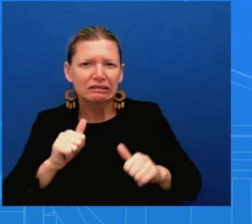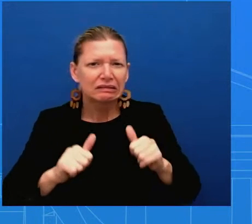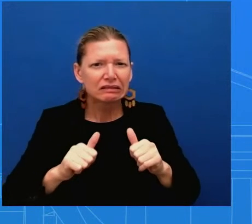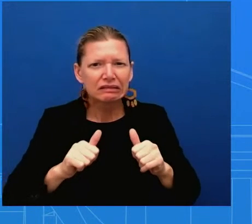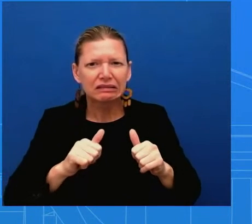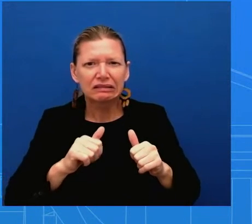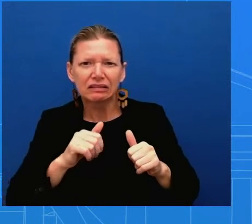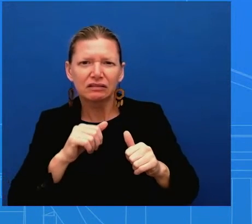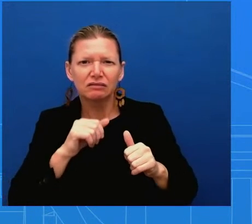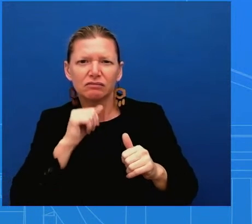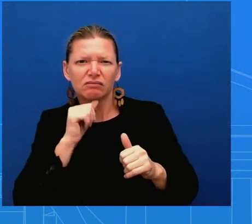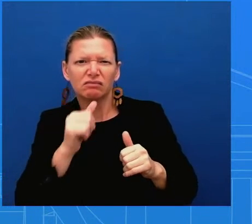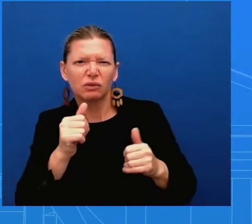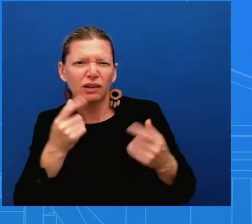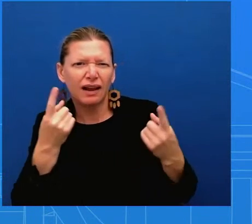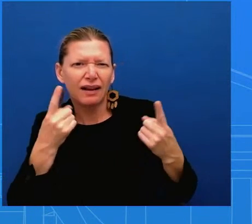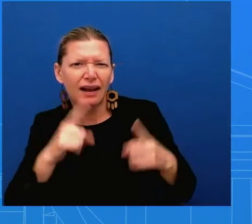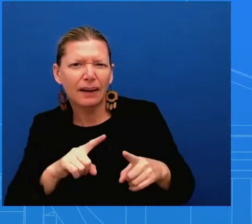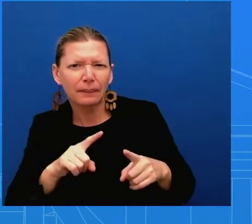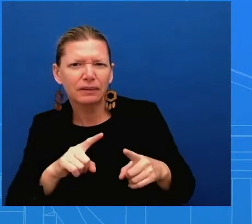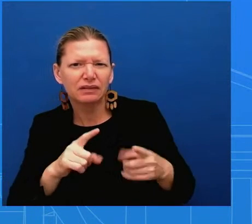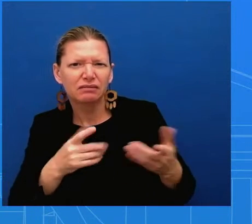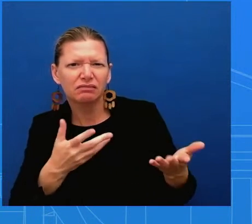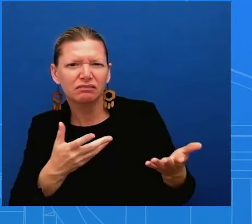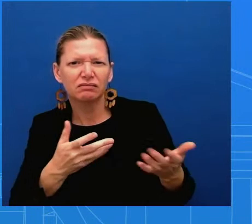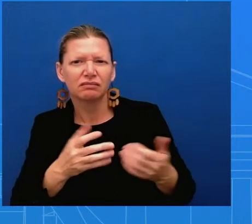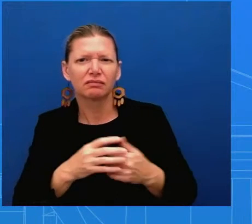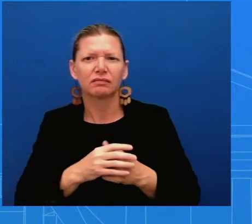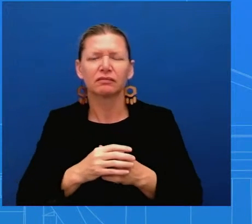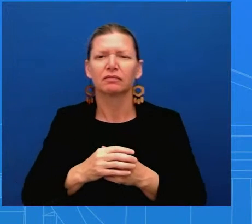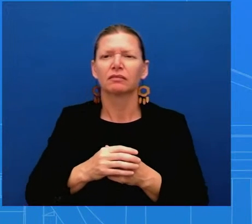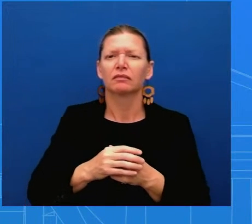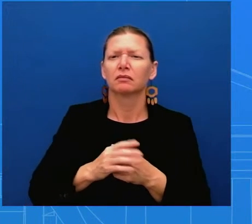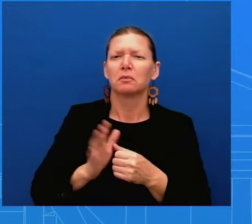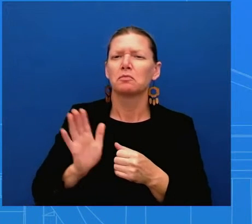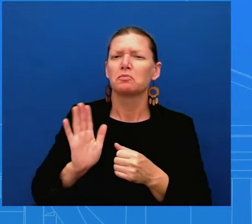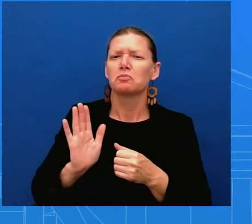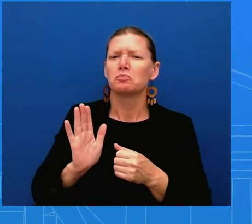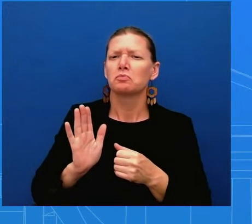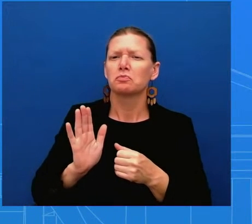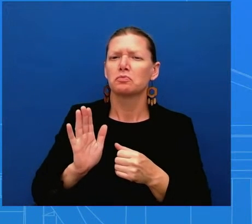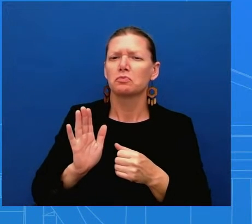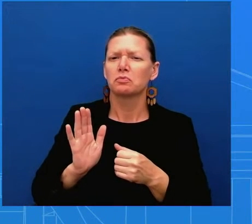confirm that either way. What I will say is we're -- we don't have any announcement to make at this time.